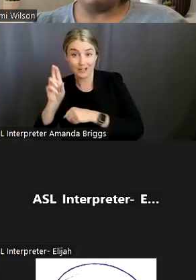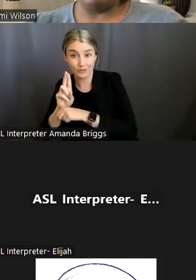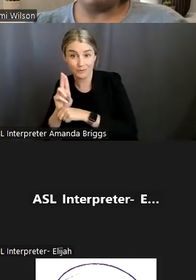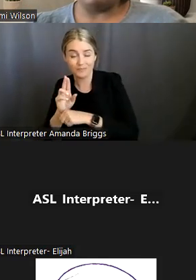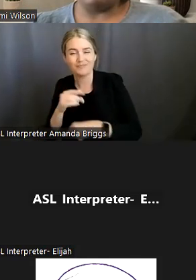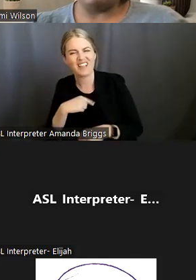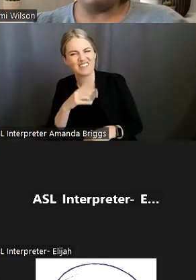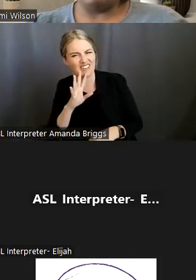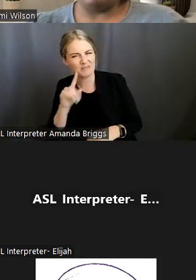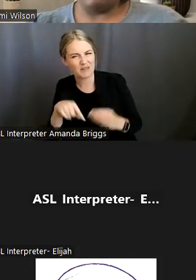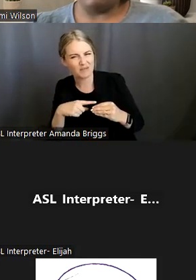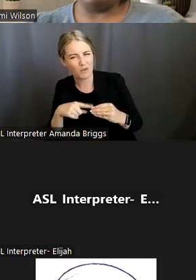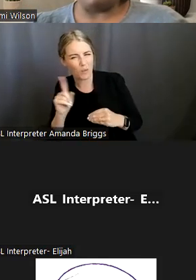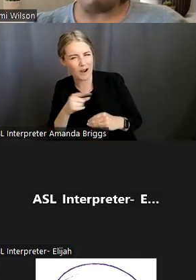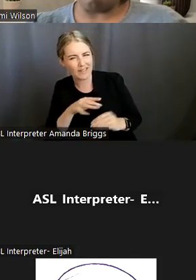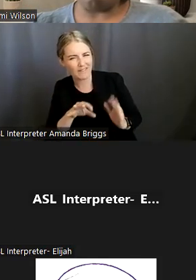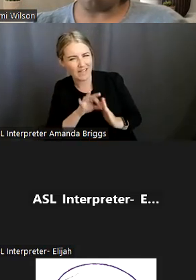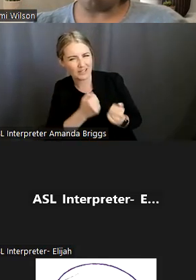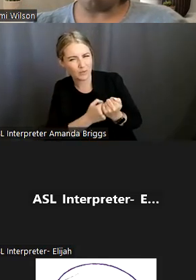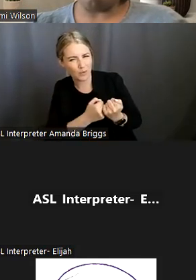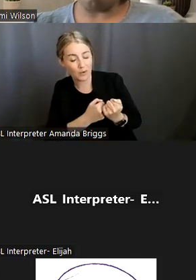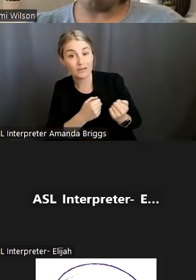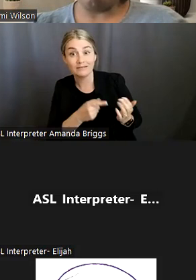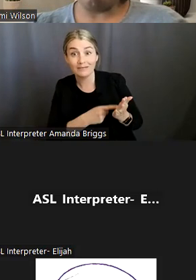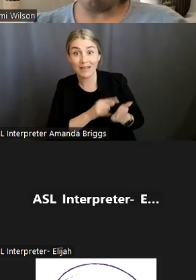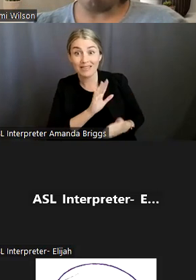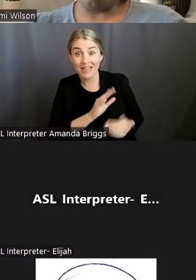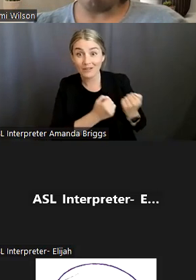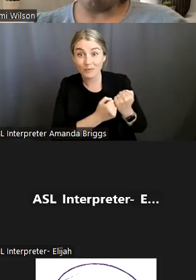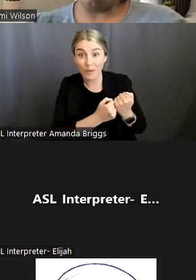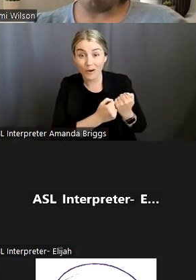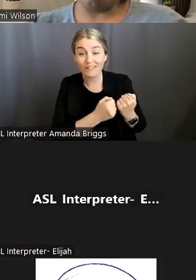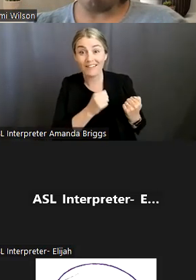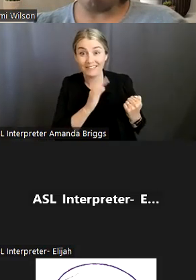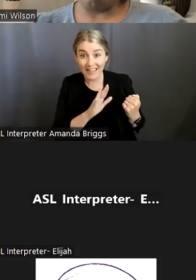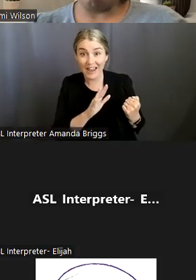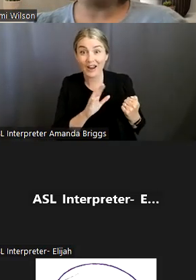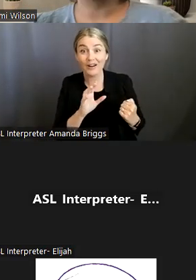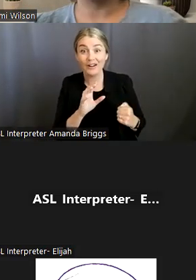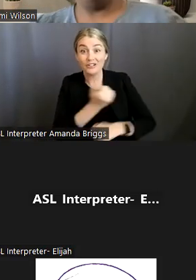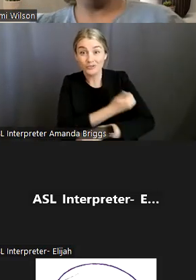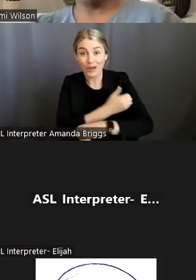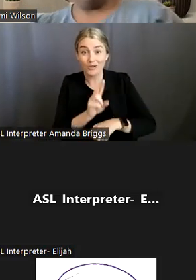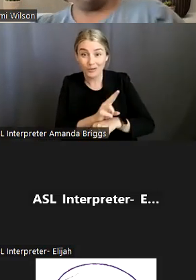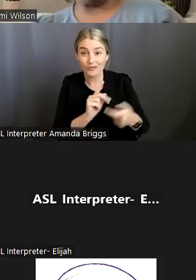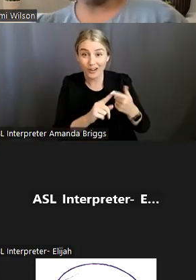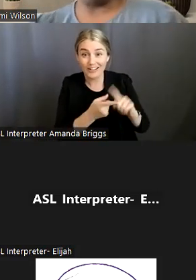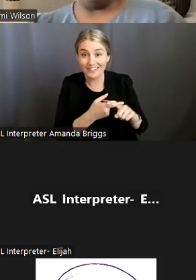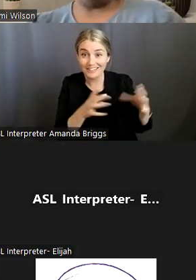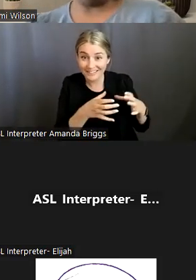find support, unfortunately, a lot of times their support are their drug using friends and partners and, you know, whoever else.